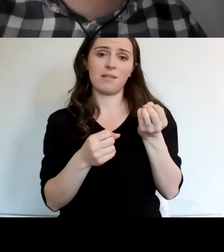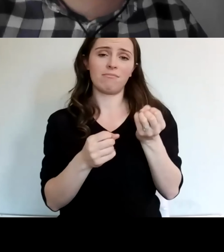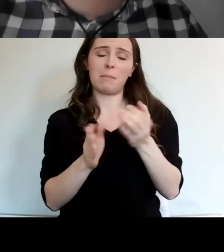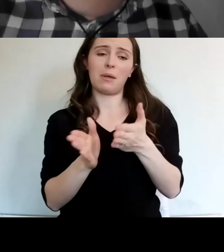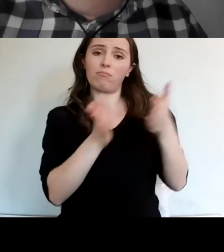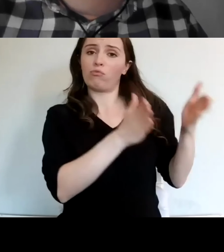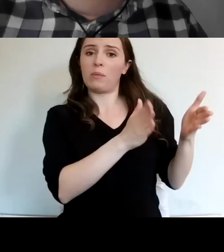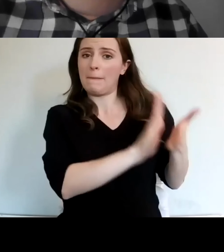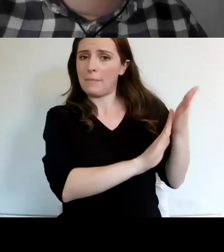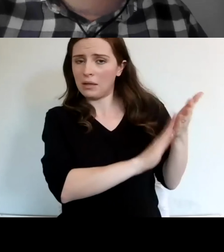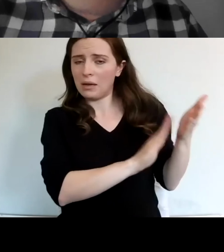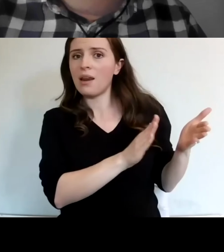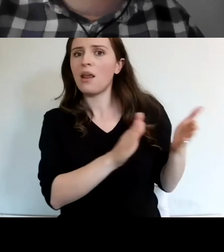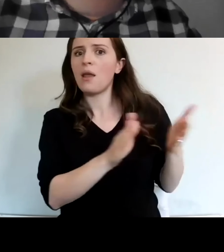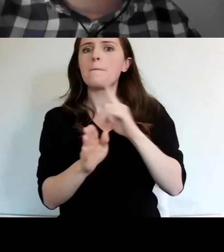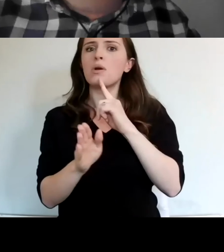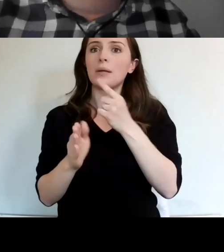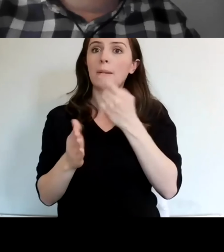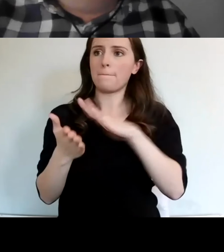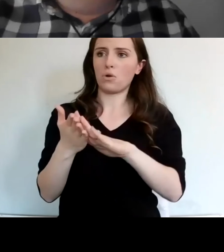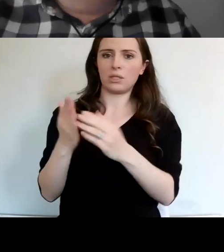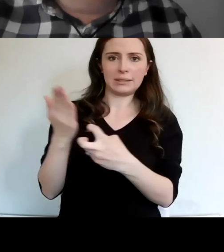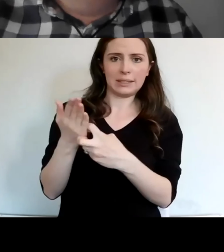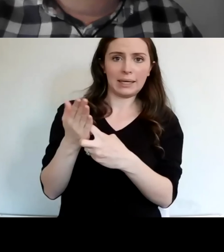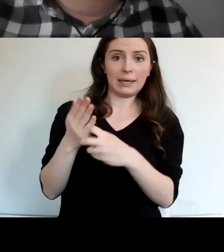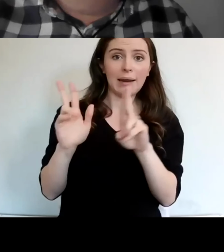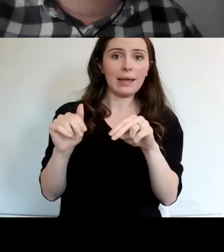is your ticket booking system accessible?